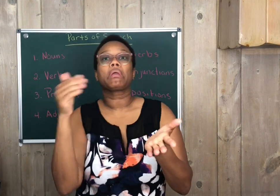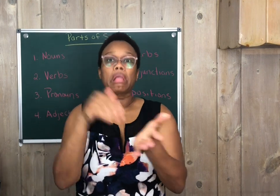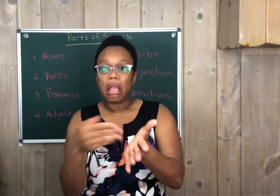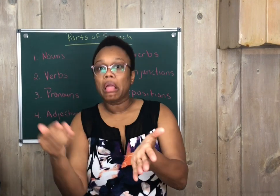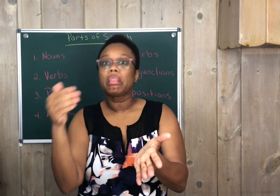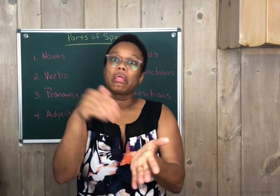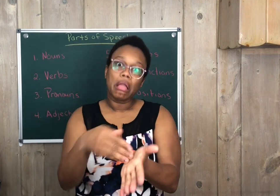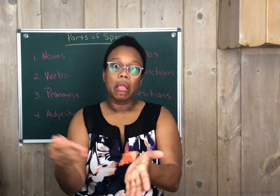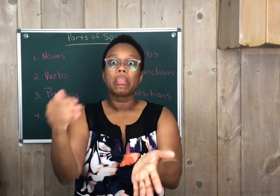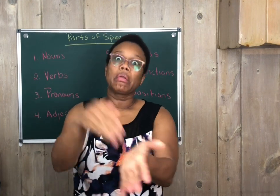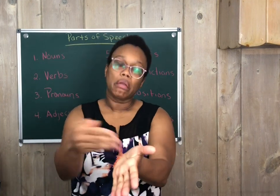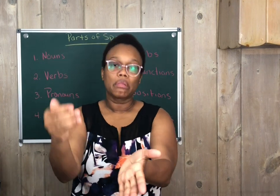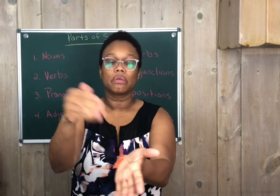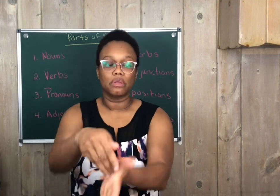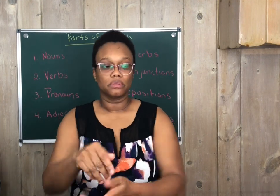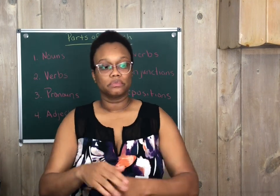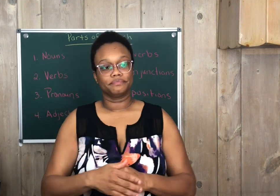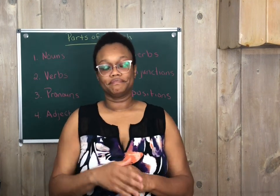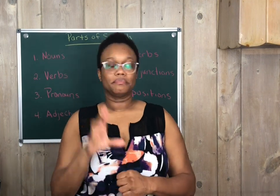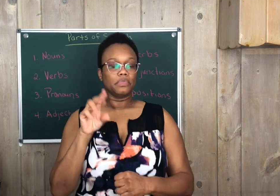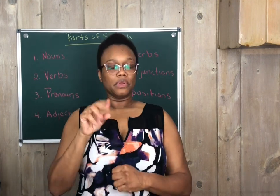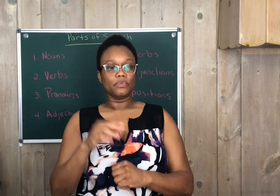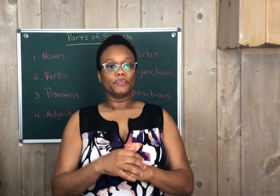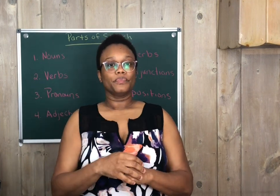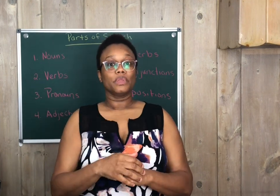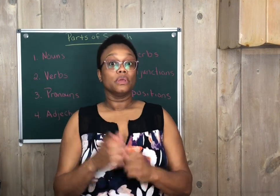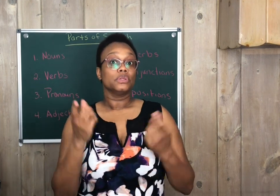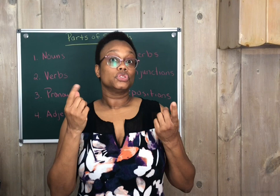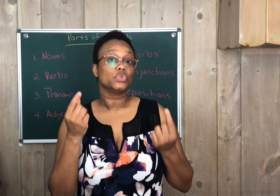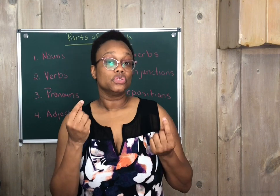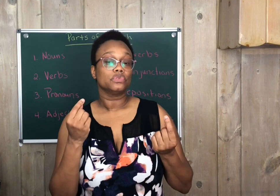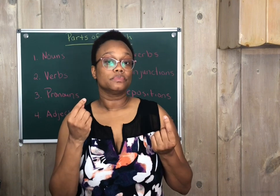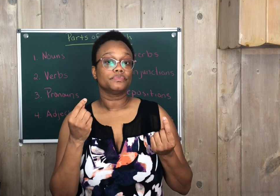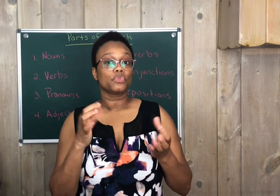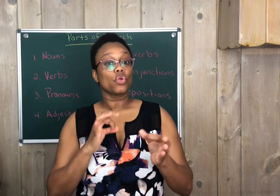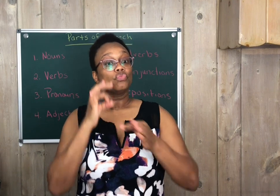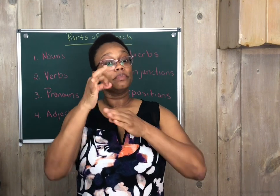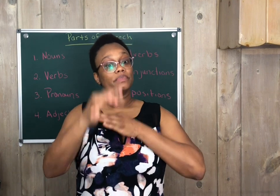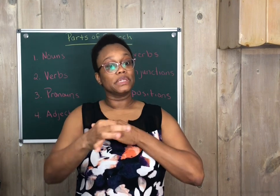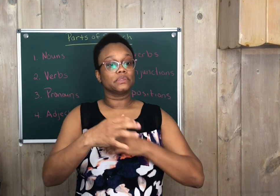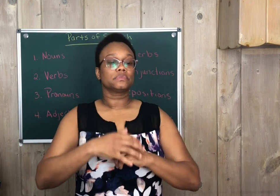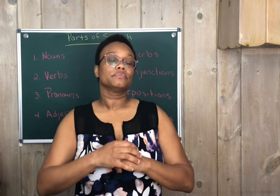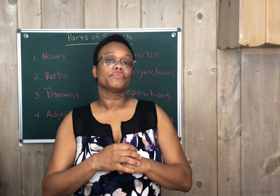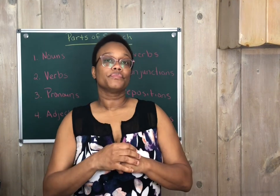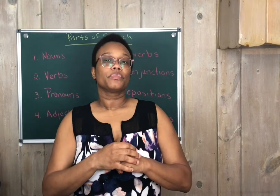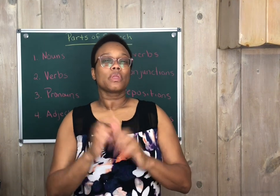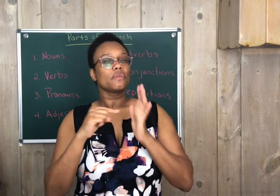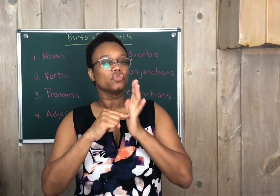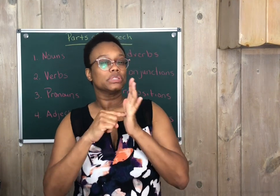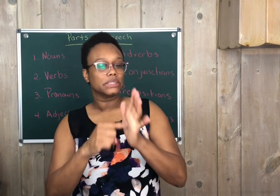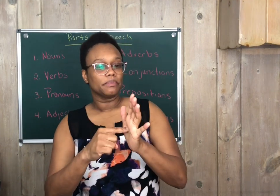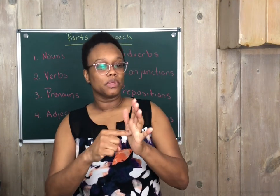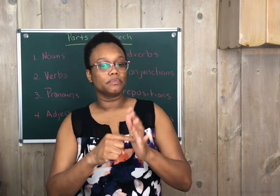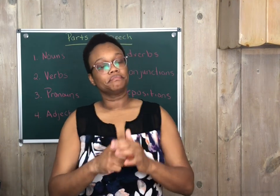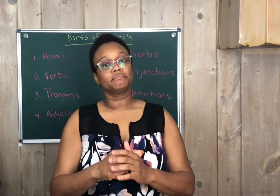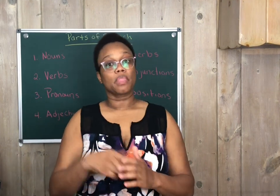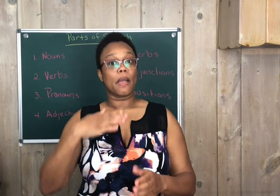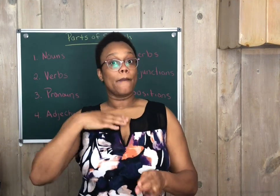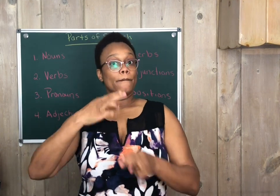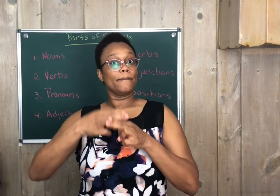We don't want to use the same word again and again and again, no, so what do we do? We replace that word. For example